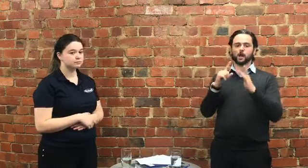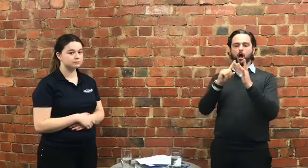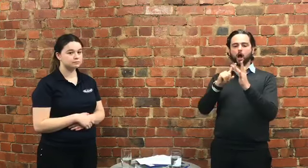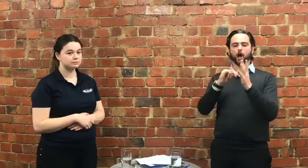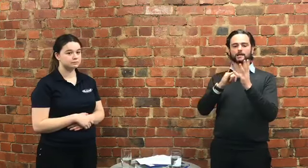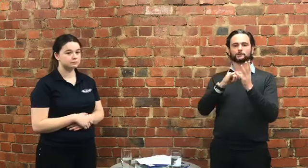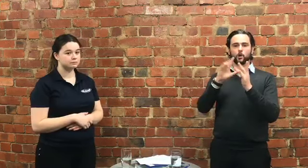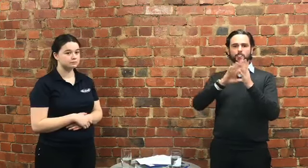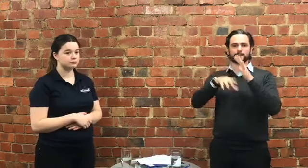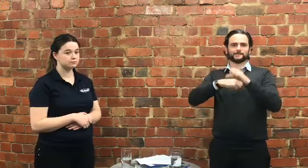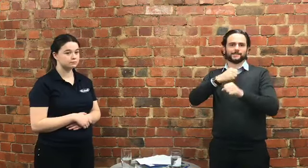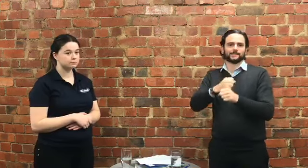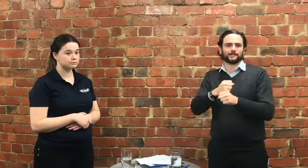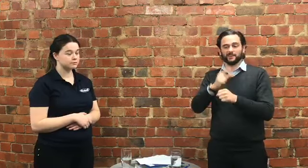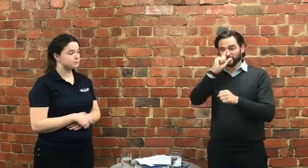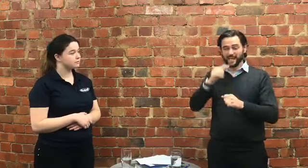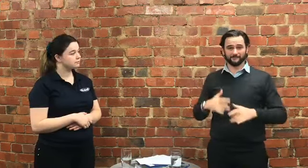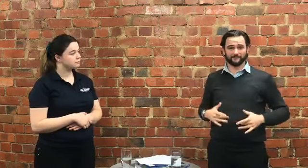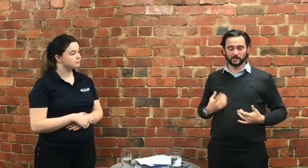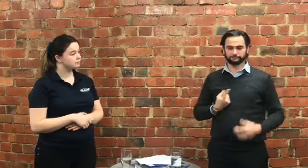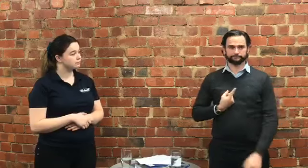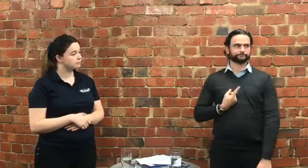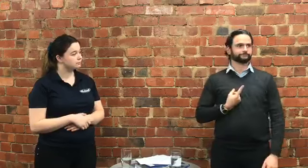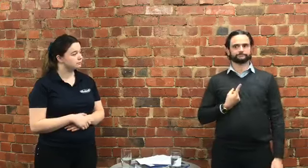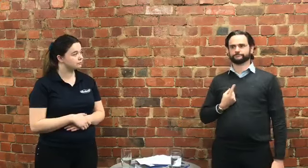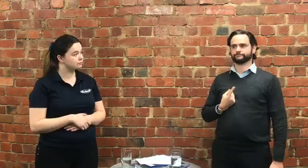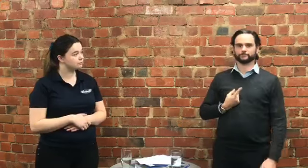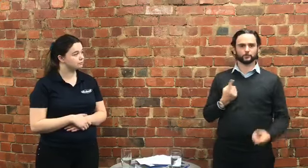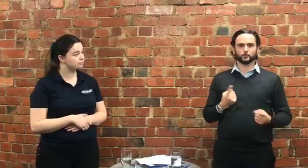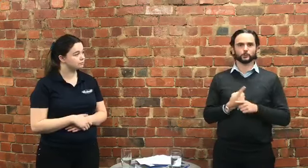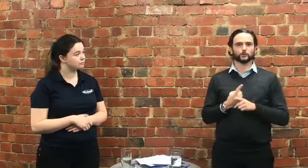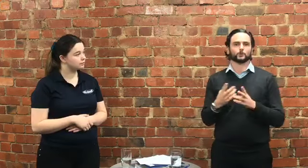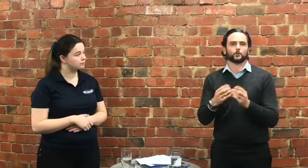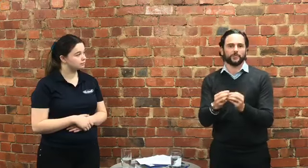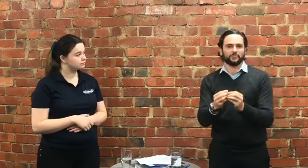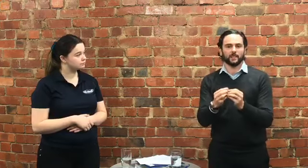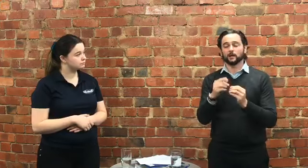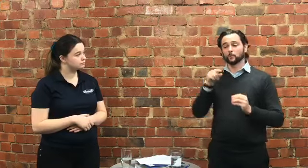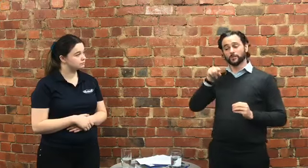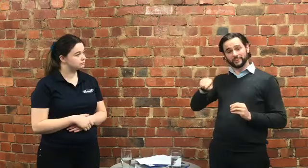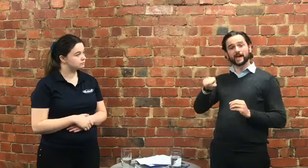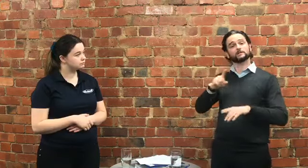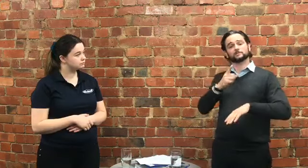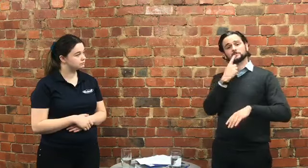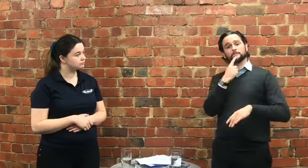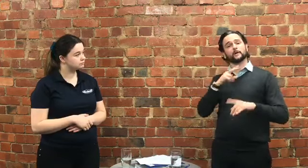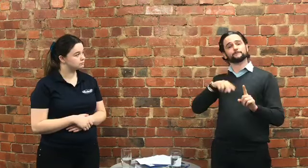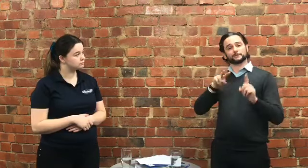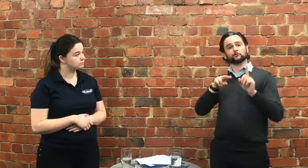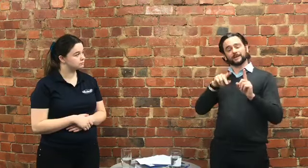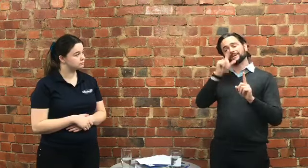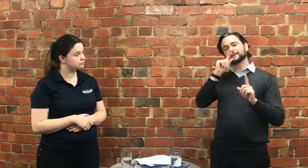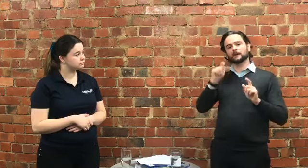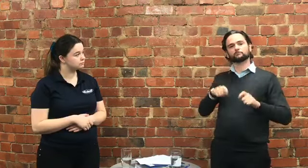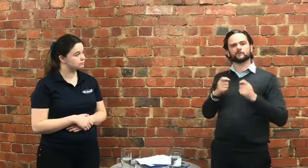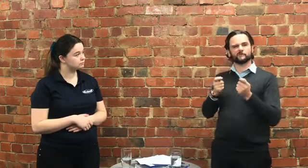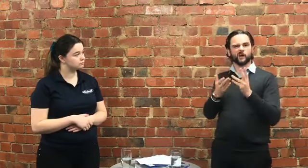Because life can be very isolating for those people in that situation, living in the country being the only deaf person.